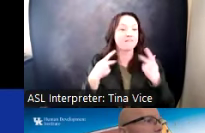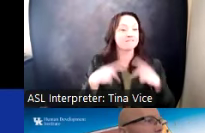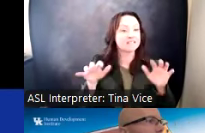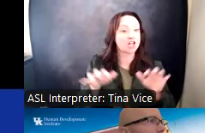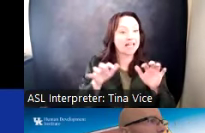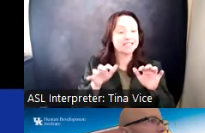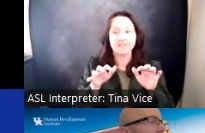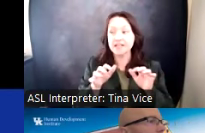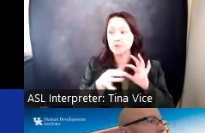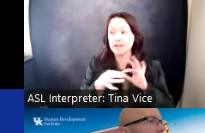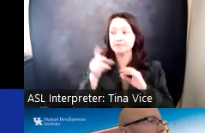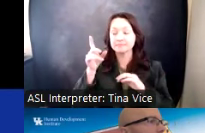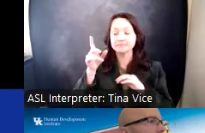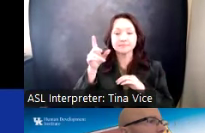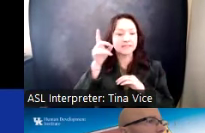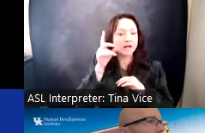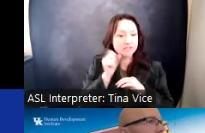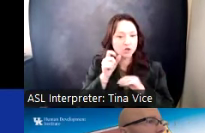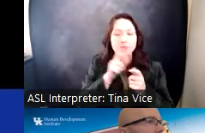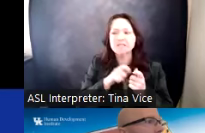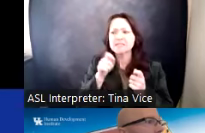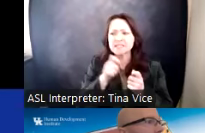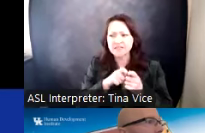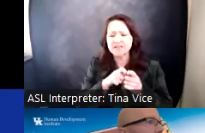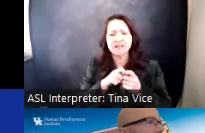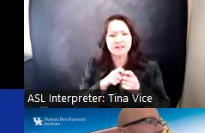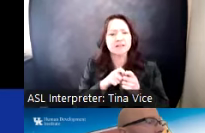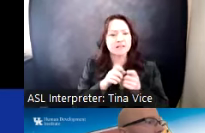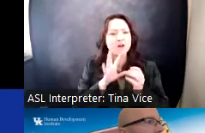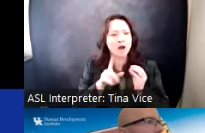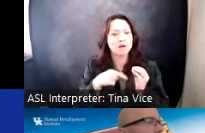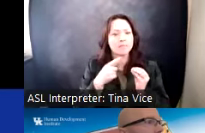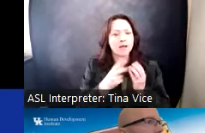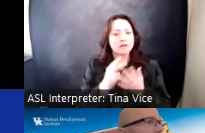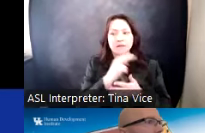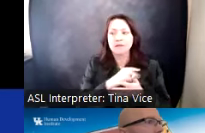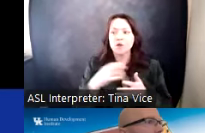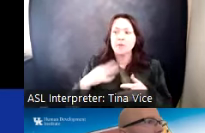syndrome. Um specifically I'll go over um the benefits of physical activity for